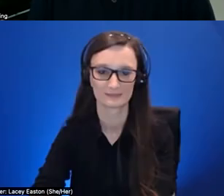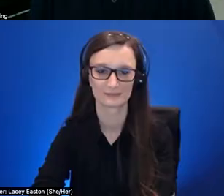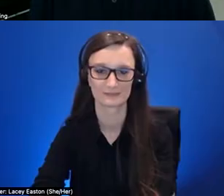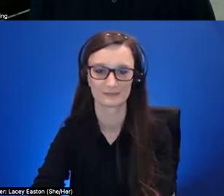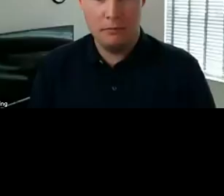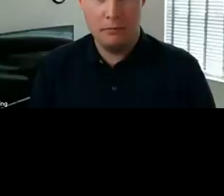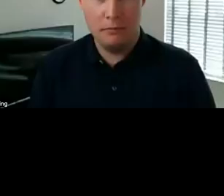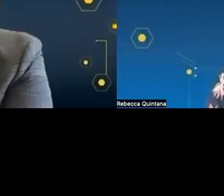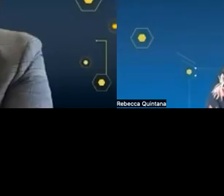you